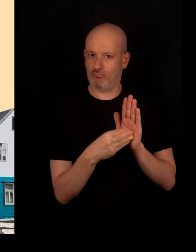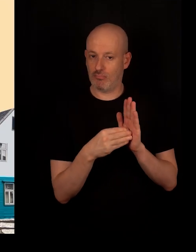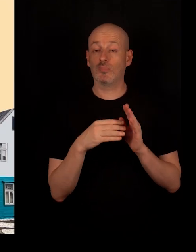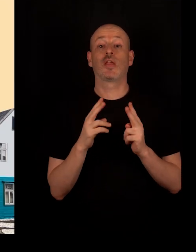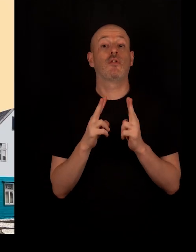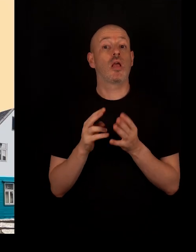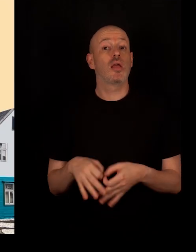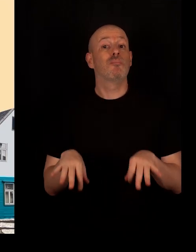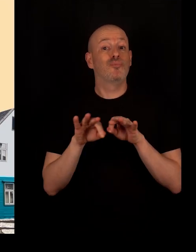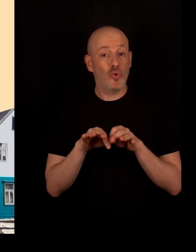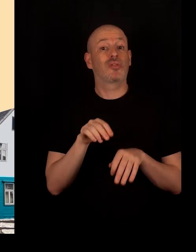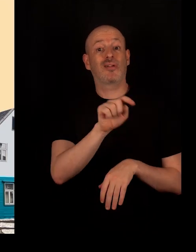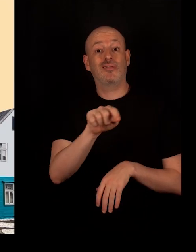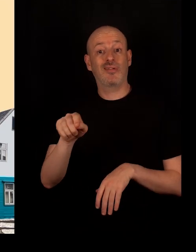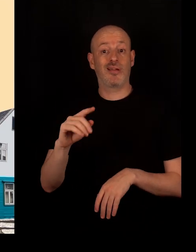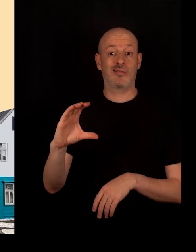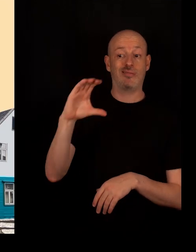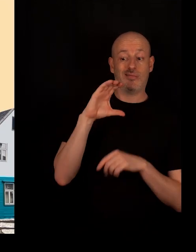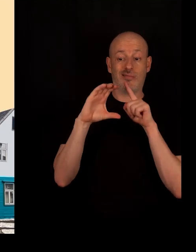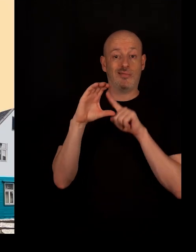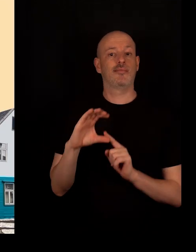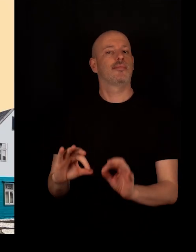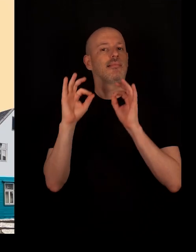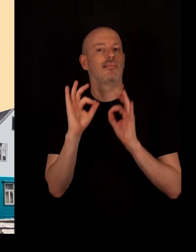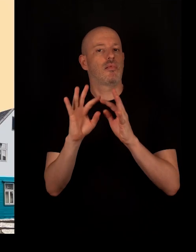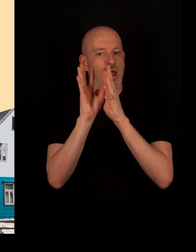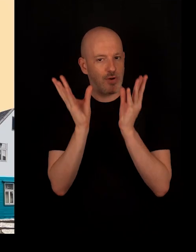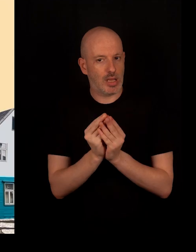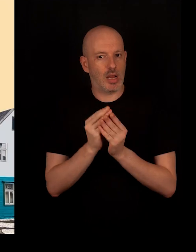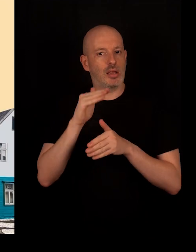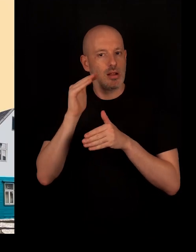And then very important is that each person should receive the whole amount.